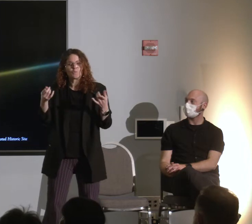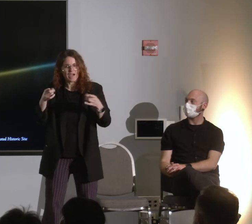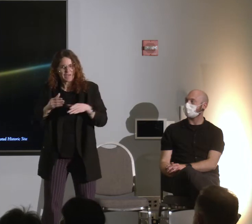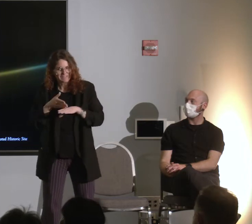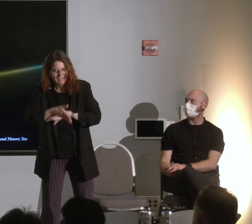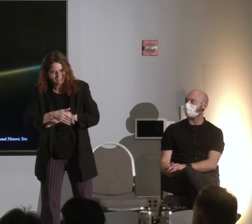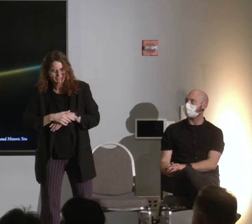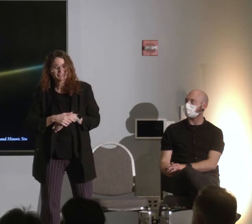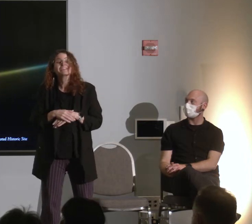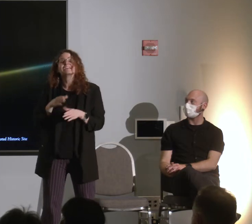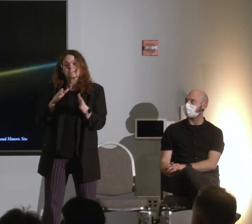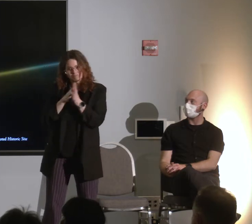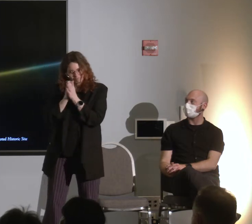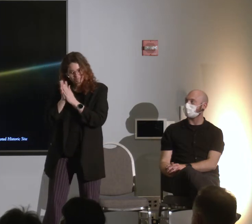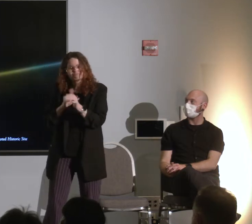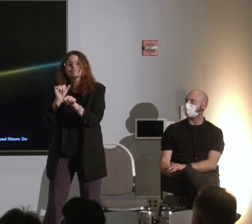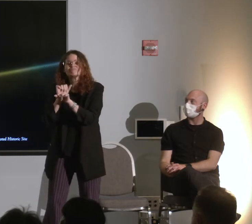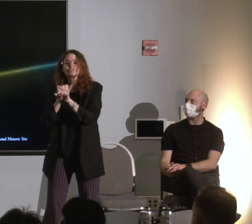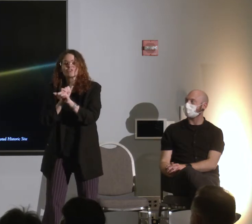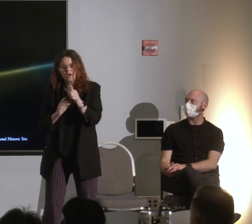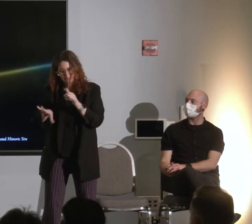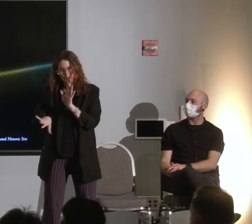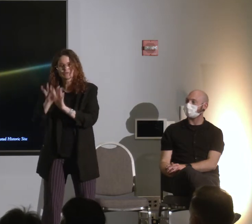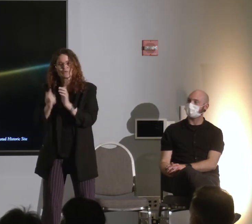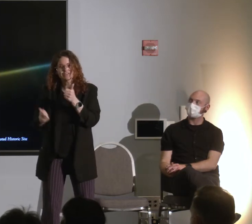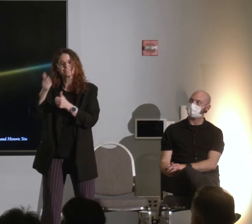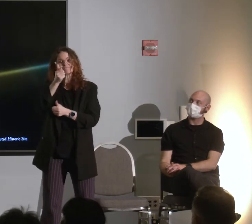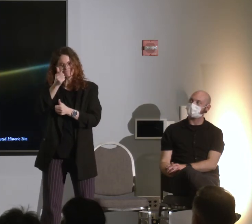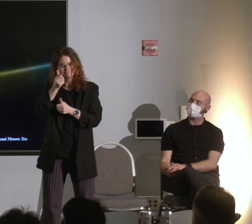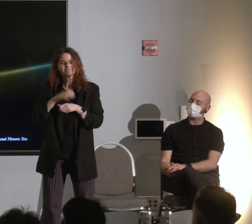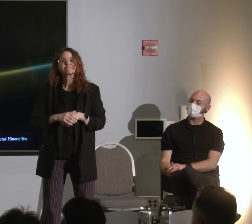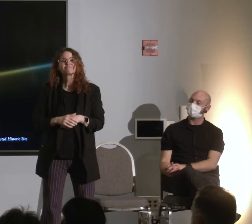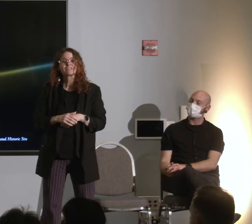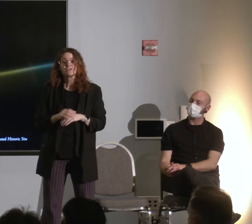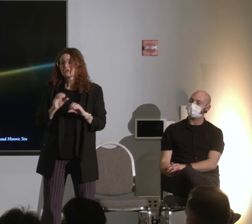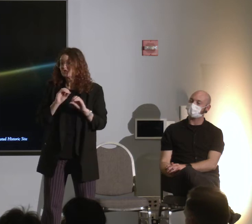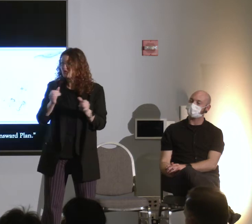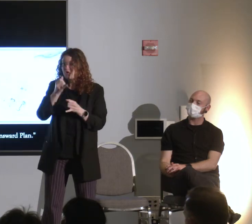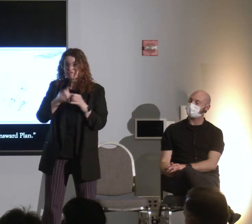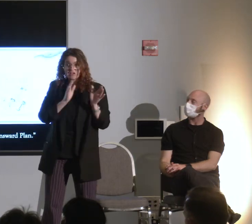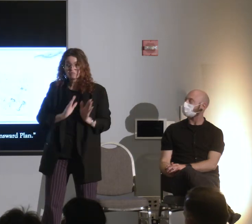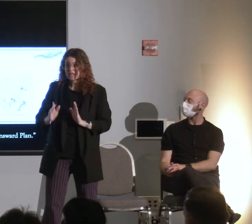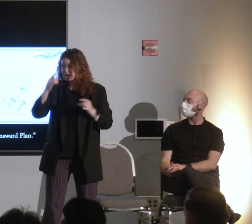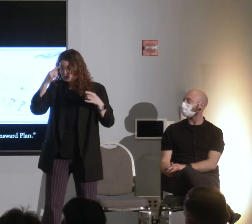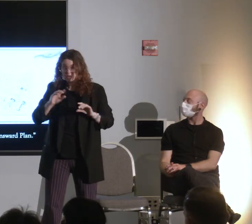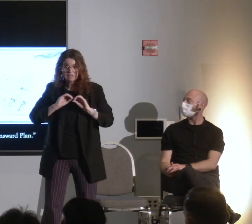He pursued the job, was appointed superintendent a month later, with no final plan agreed to. There we go.